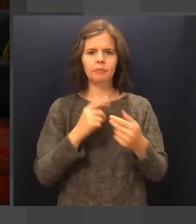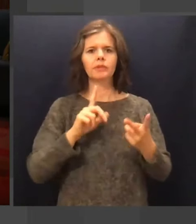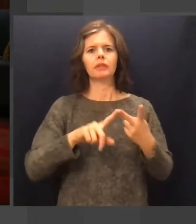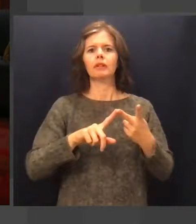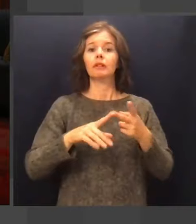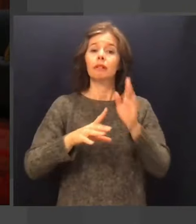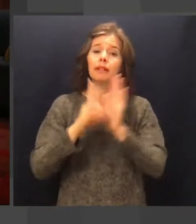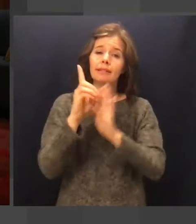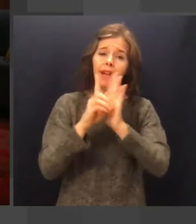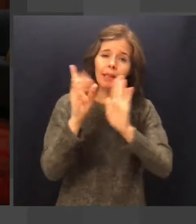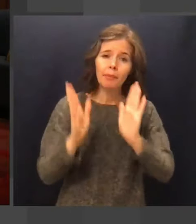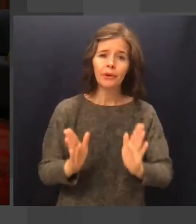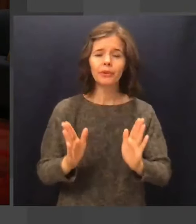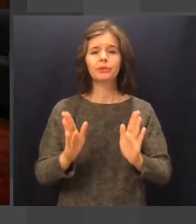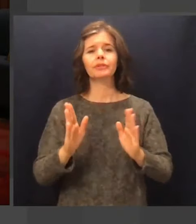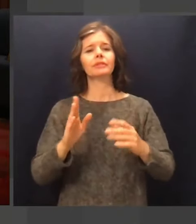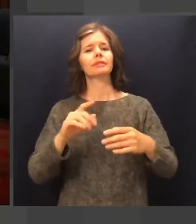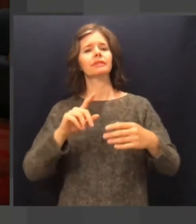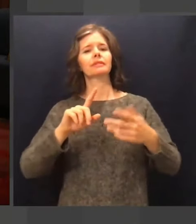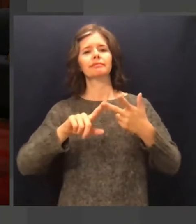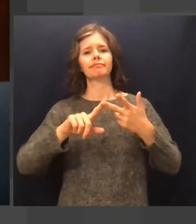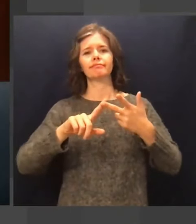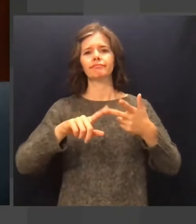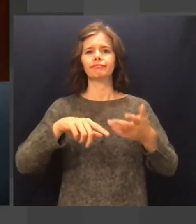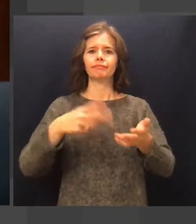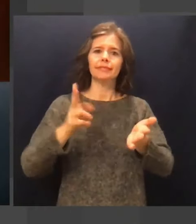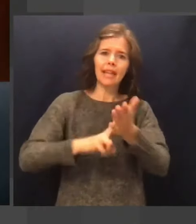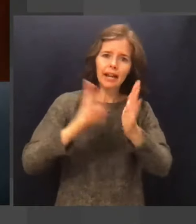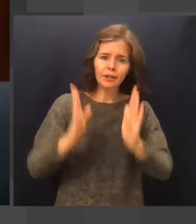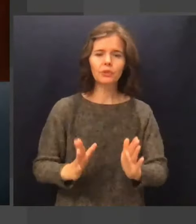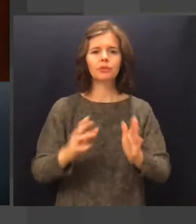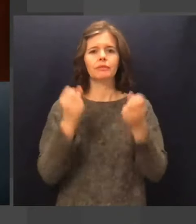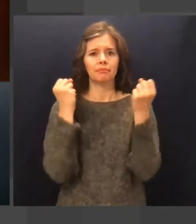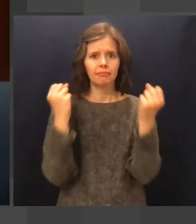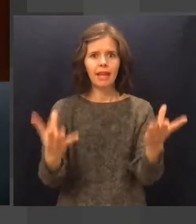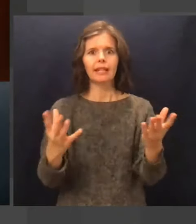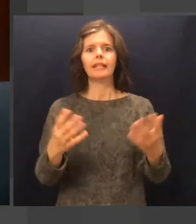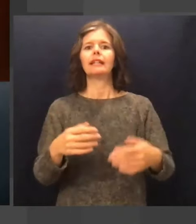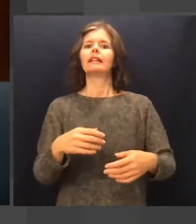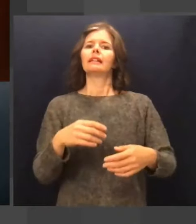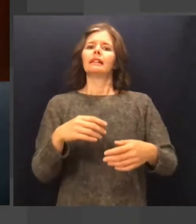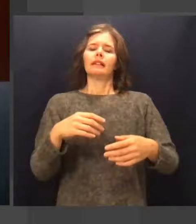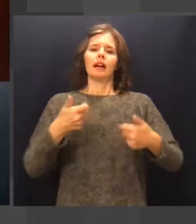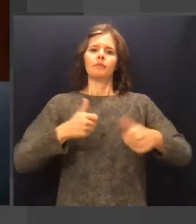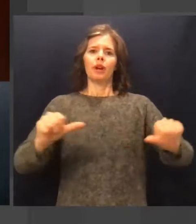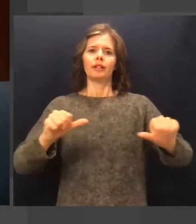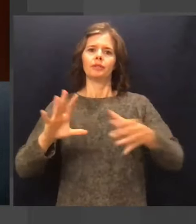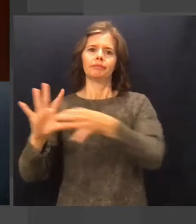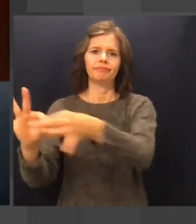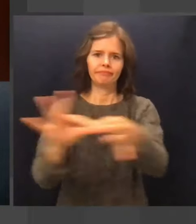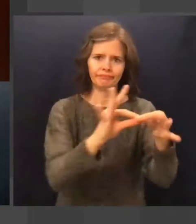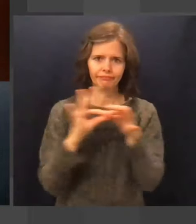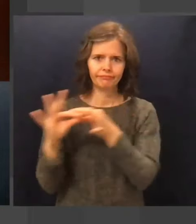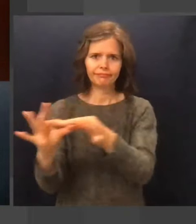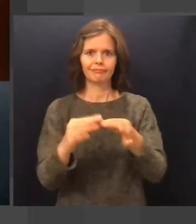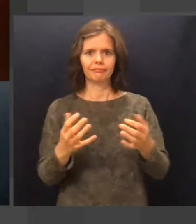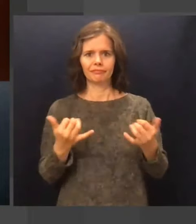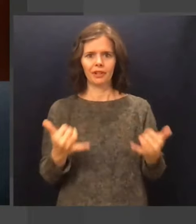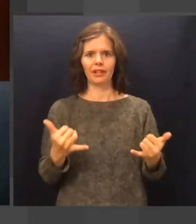DEVELOPERS AND DESIGNERS TO CAPTURE THE MINECRAFT FEELING